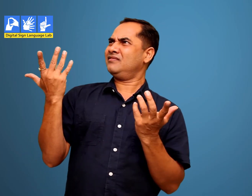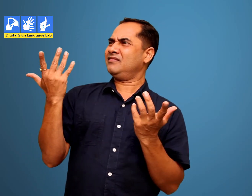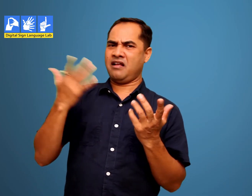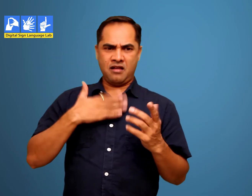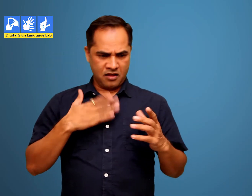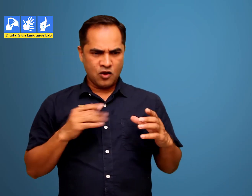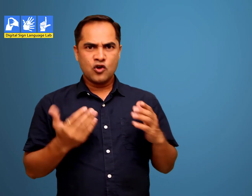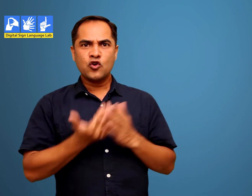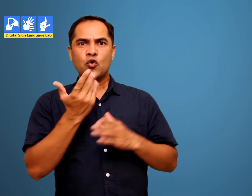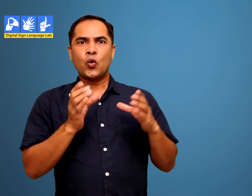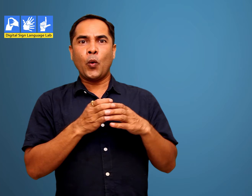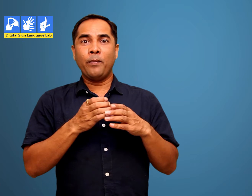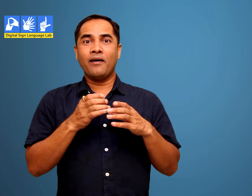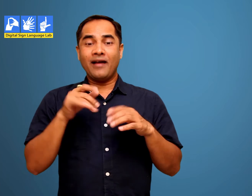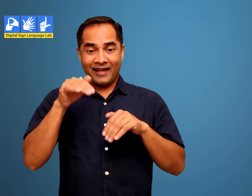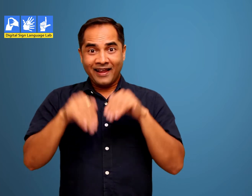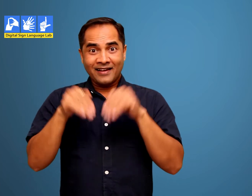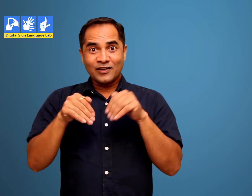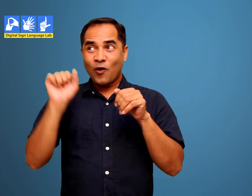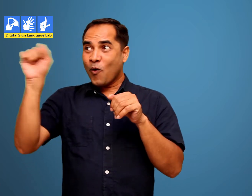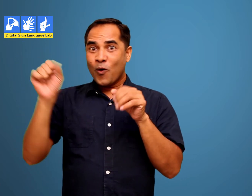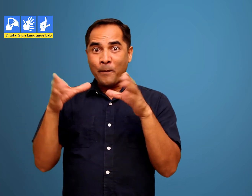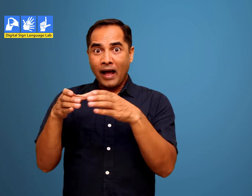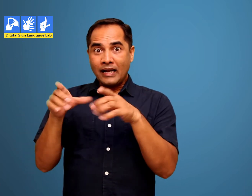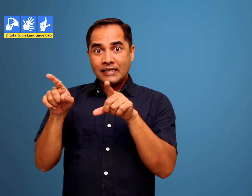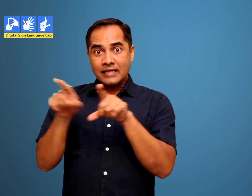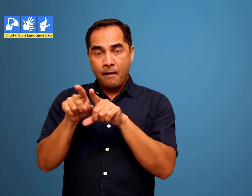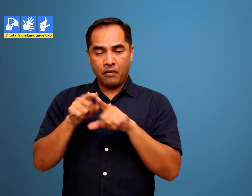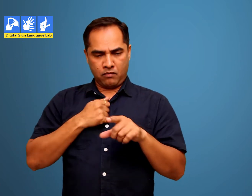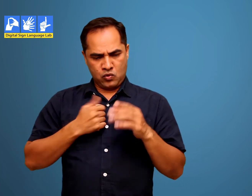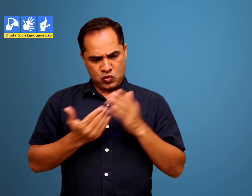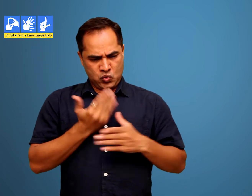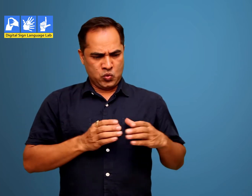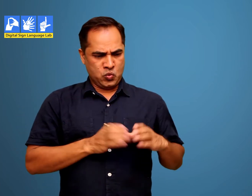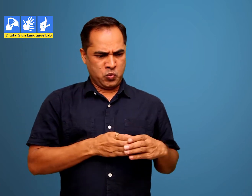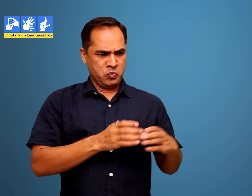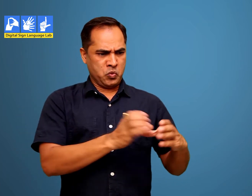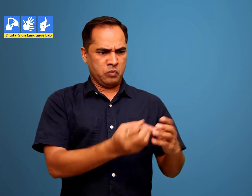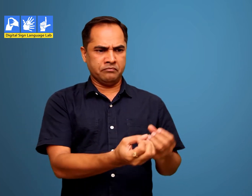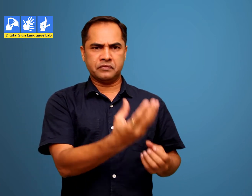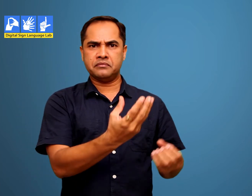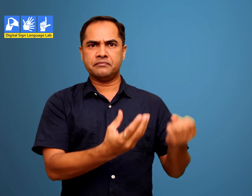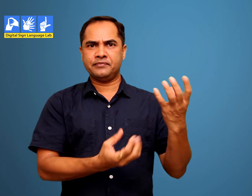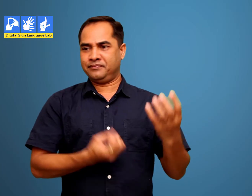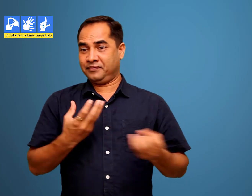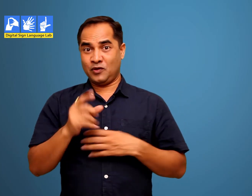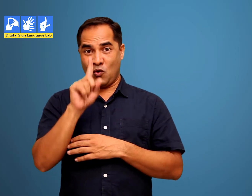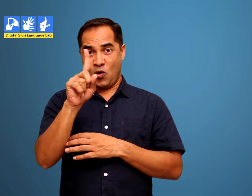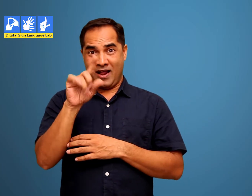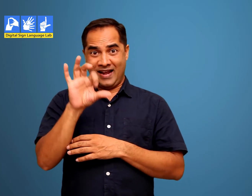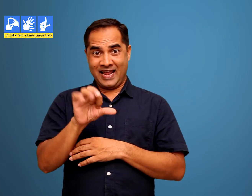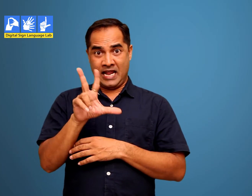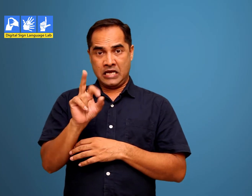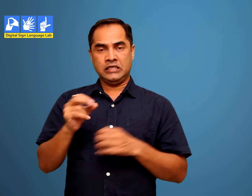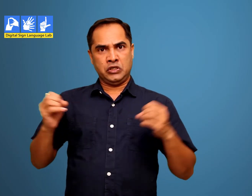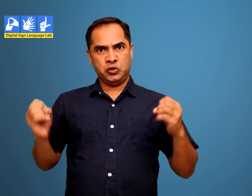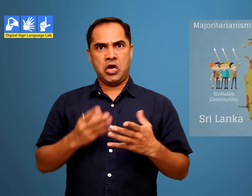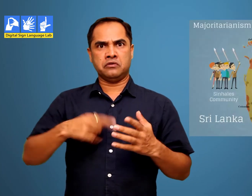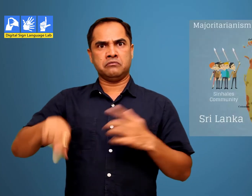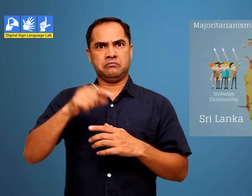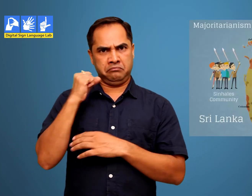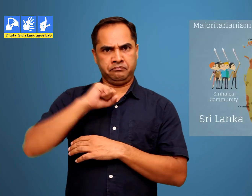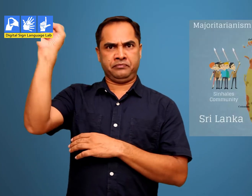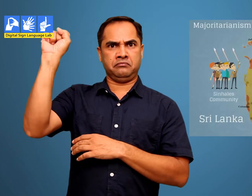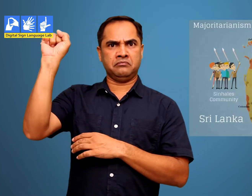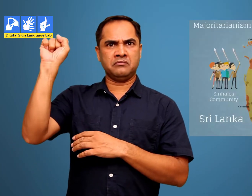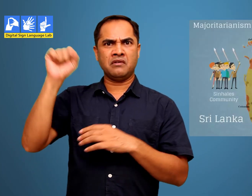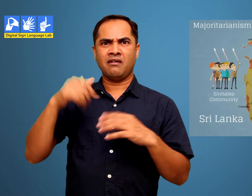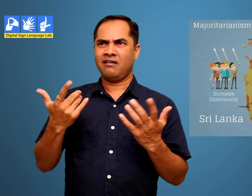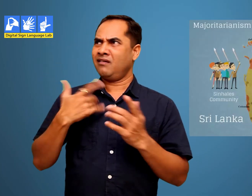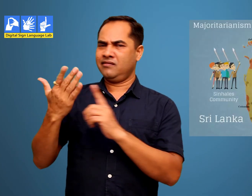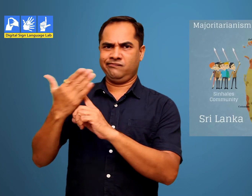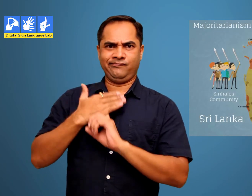equal rights and they started protesting against the government asking for equal